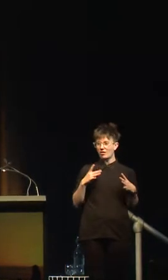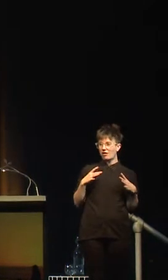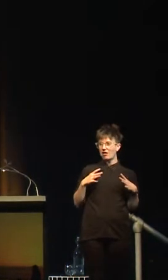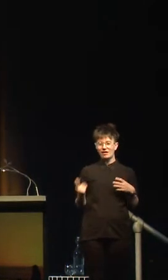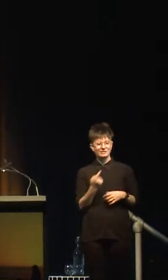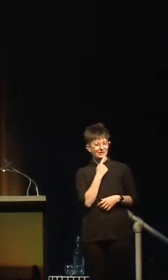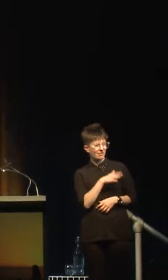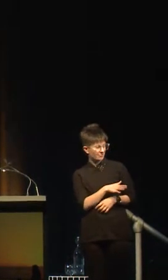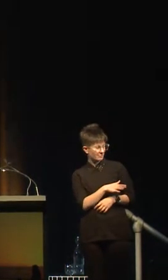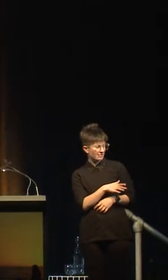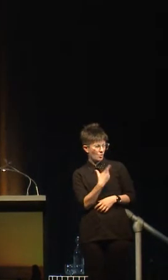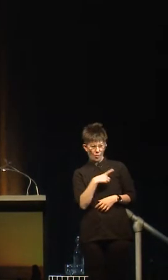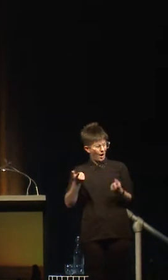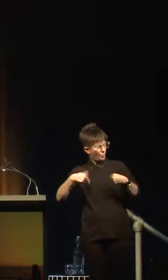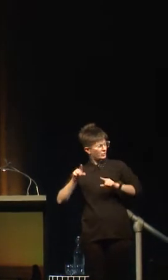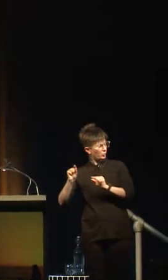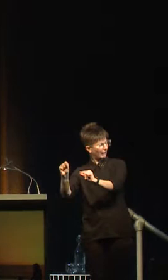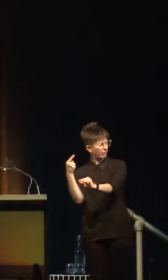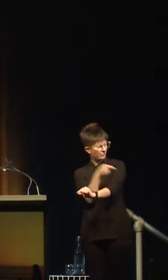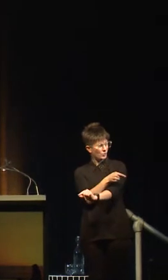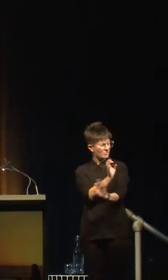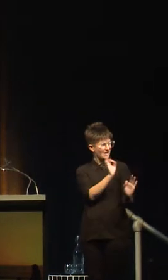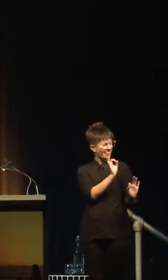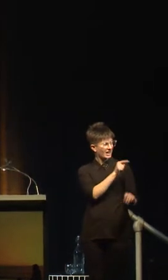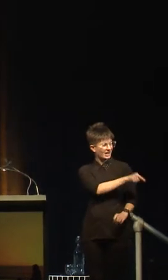that as a source of some tension between countries and I think that that'll help to drag the